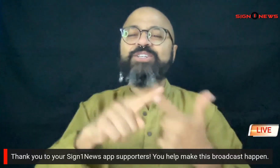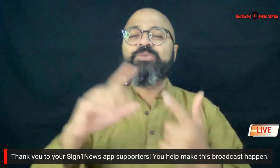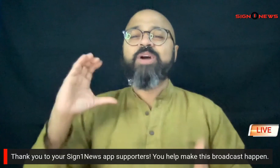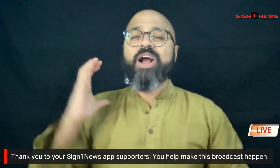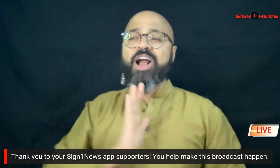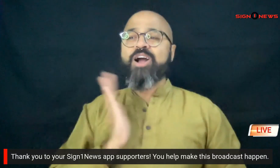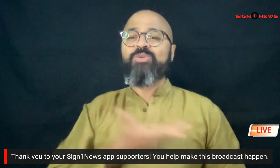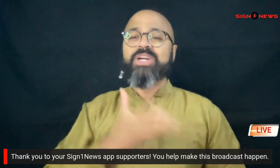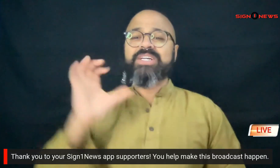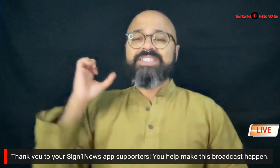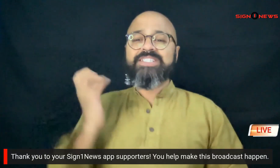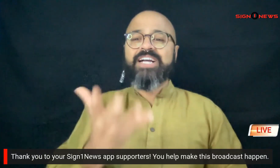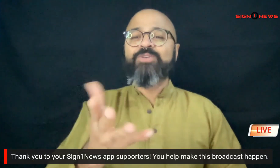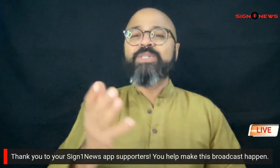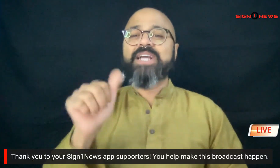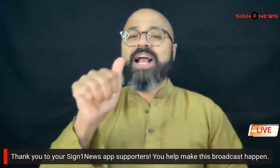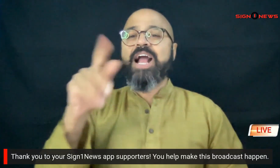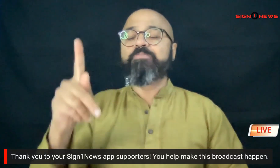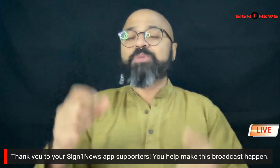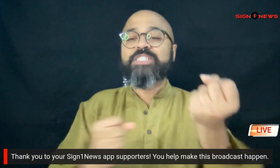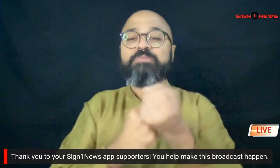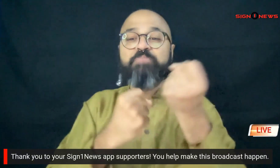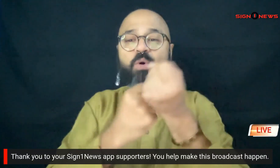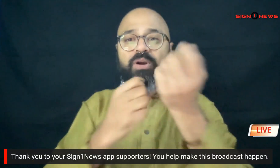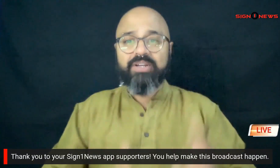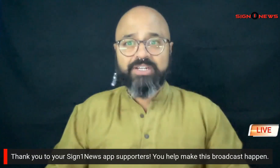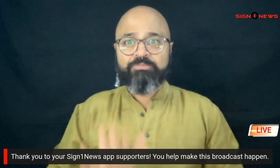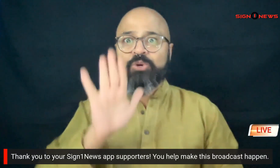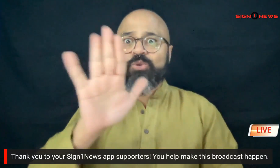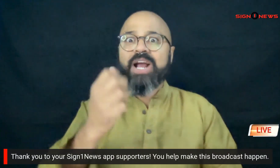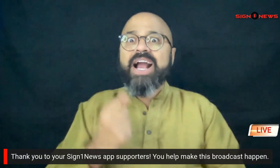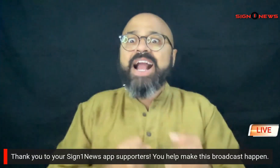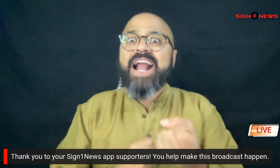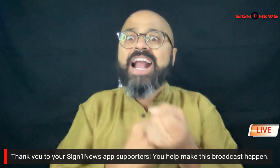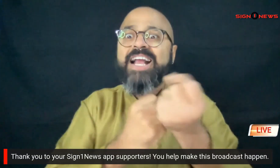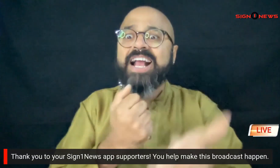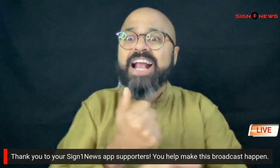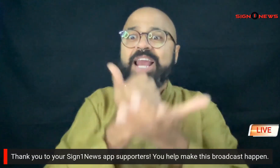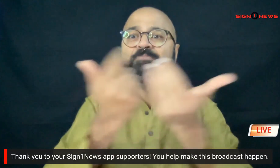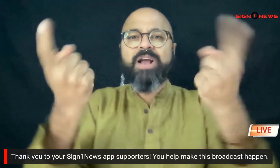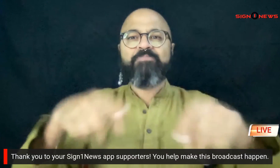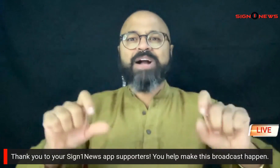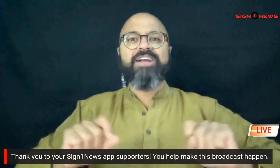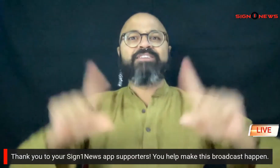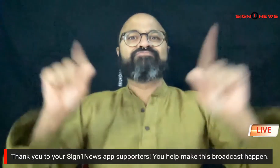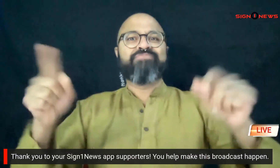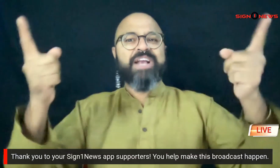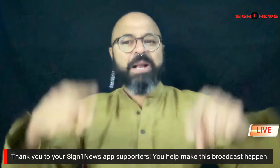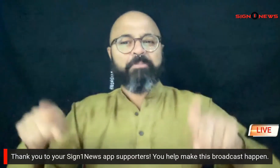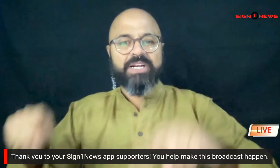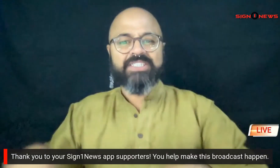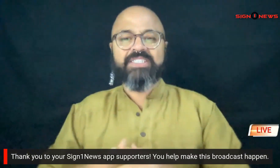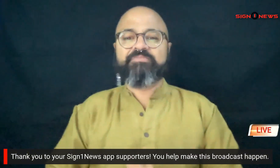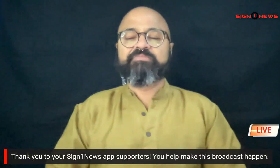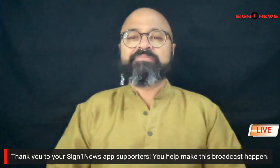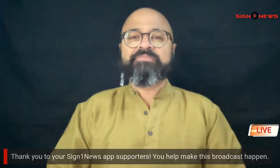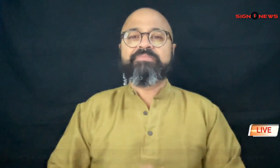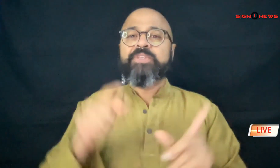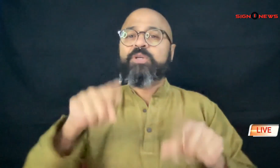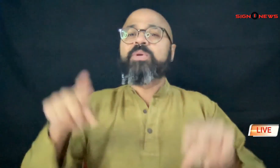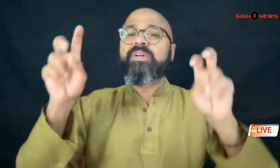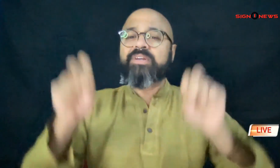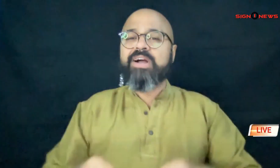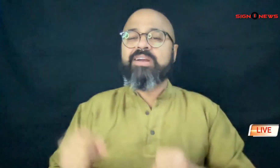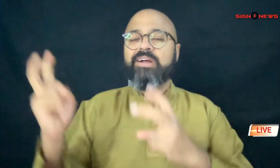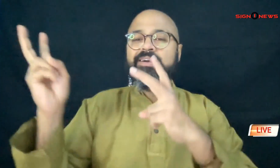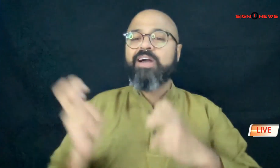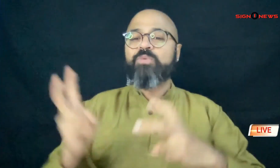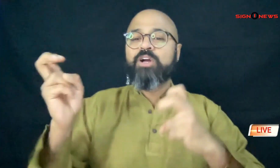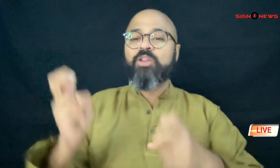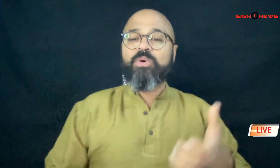supporters you help make this broadcast happen you can download the Sign1News app by heading